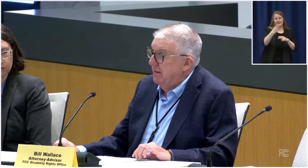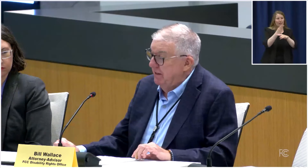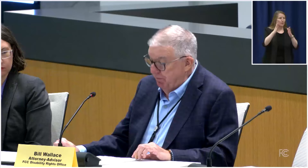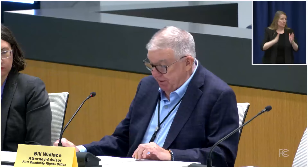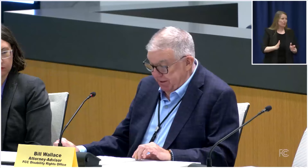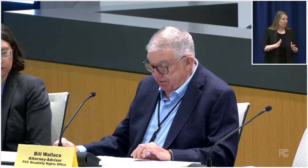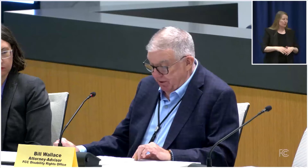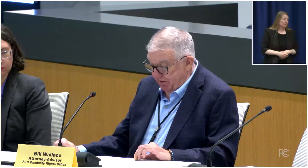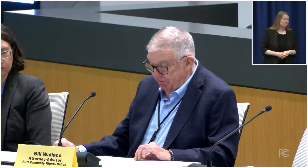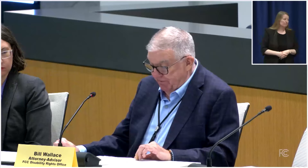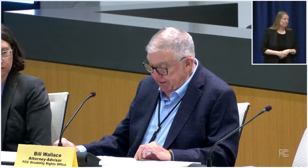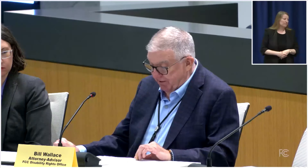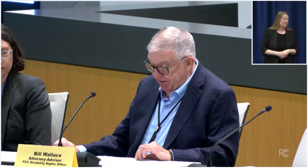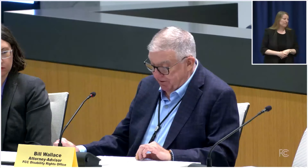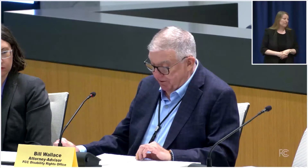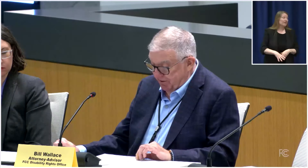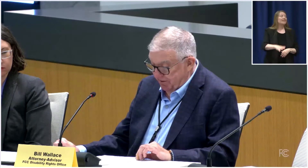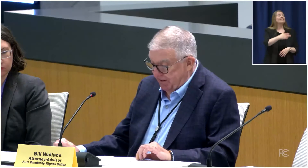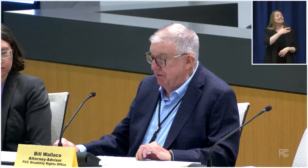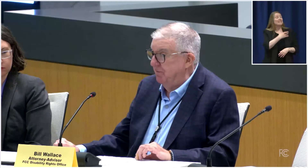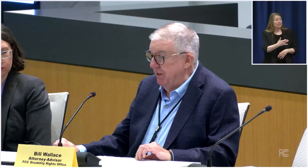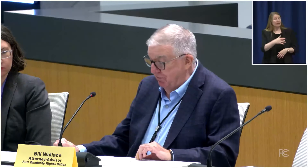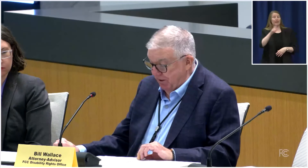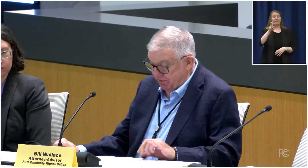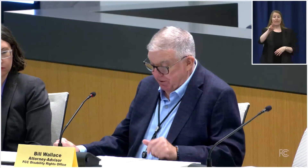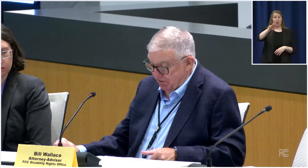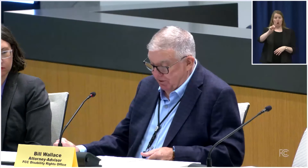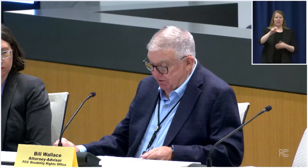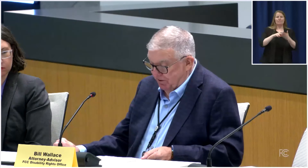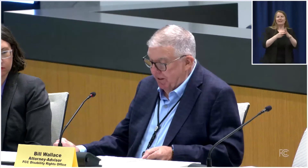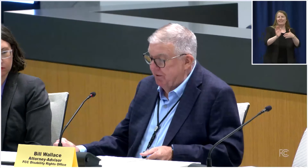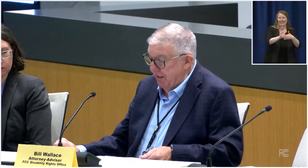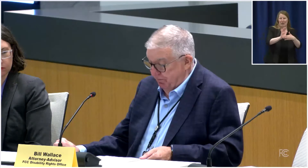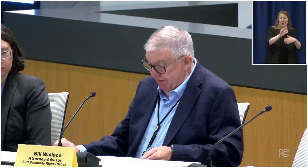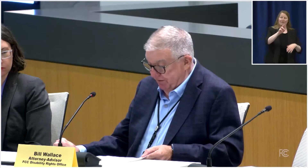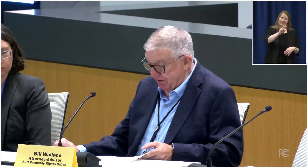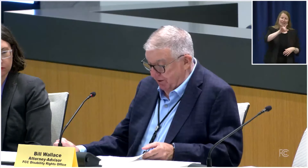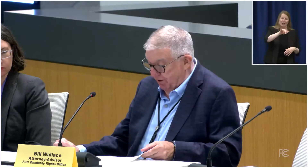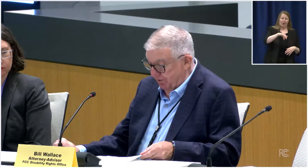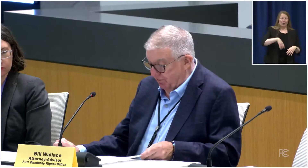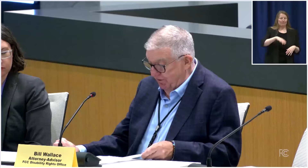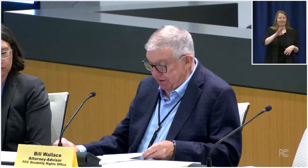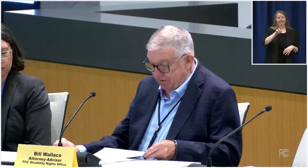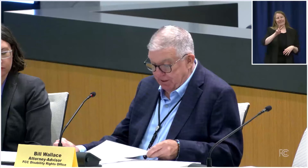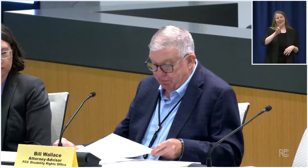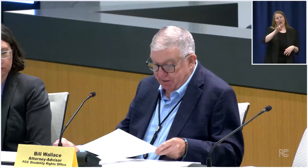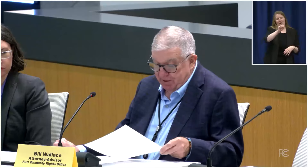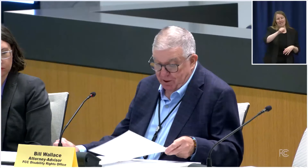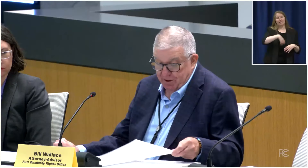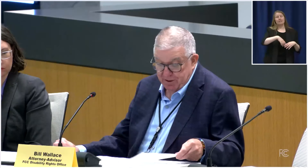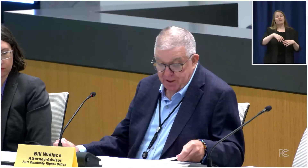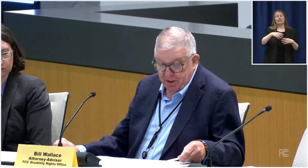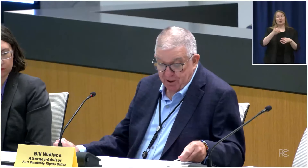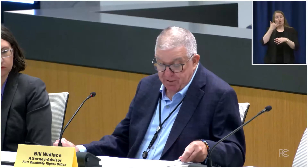ARE REGISTERED IN THE TRS DIRECTORY BY REGISTERING AN ENTERPRISE VIDEOPHONE NUMBER IN THE DIRECTORY AN AGENCY